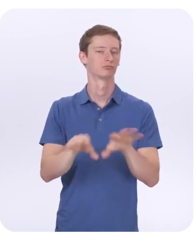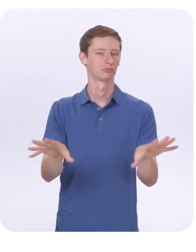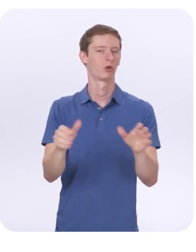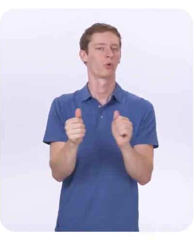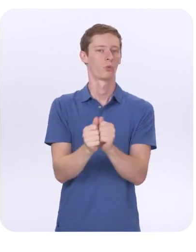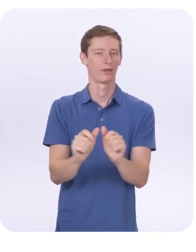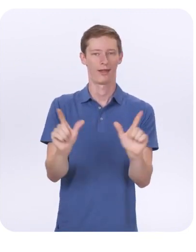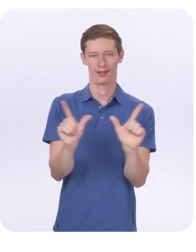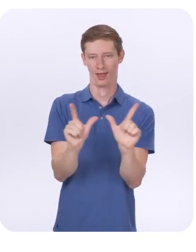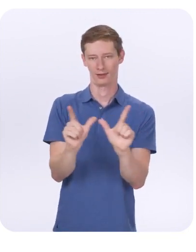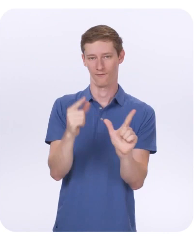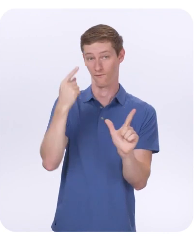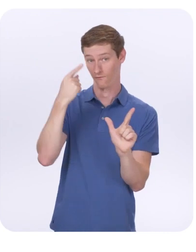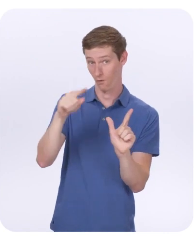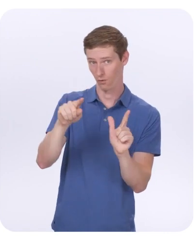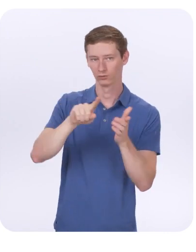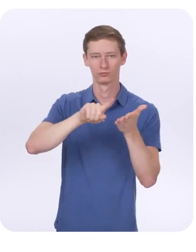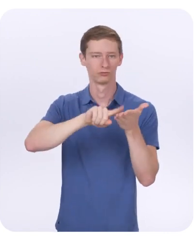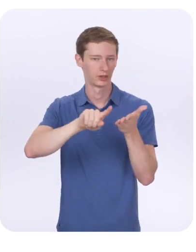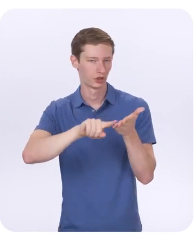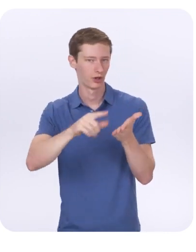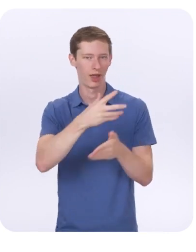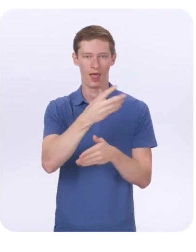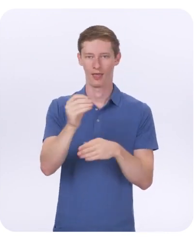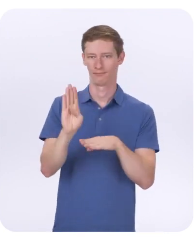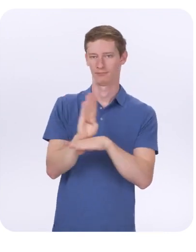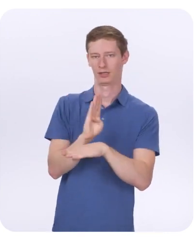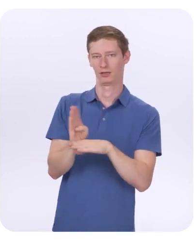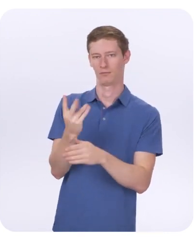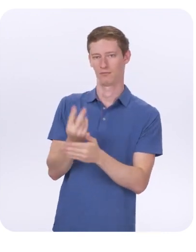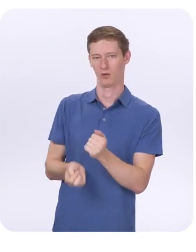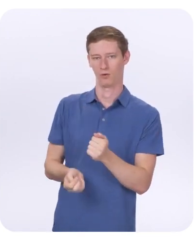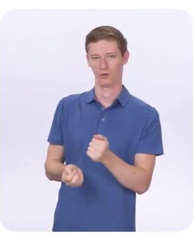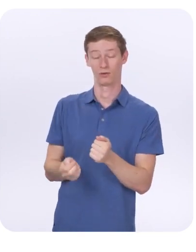with 7 billion, 13 billion, an 34 billion parameters.